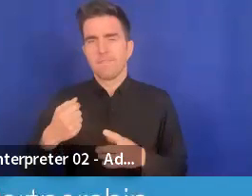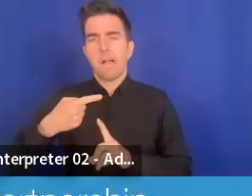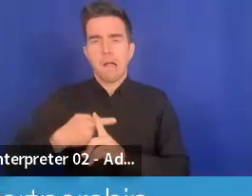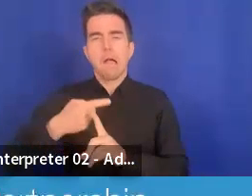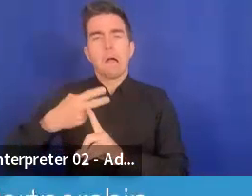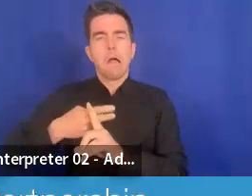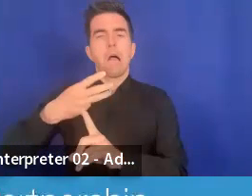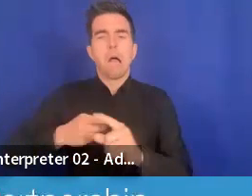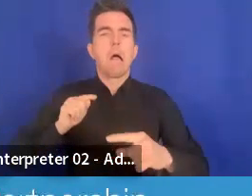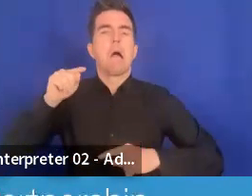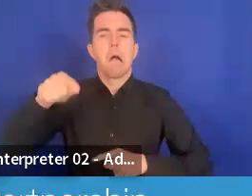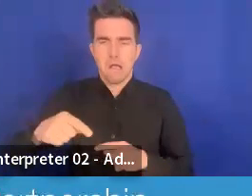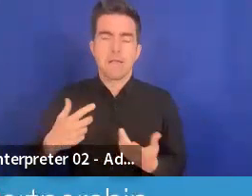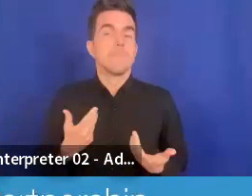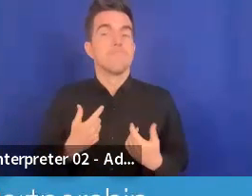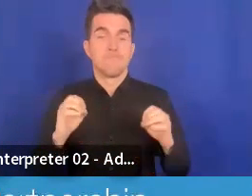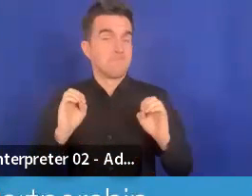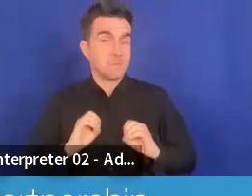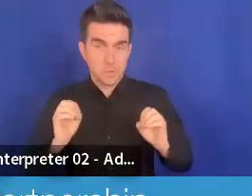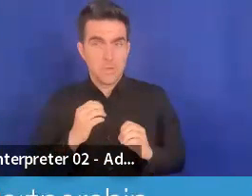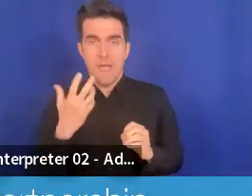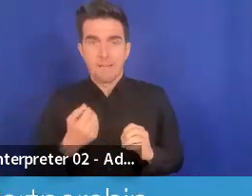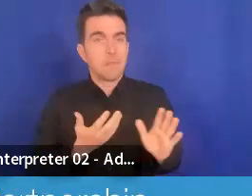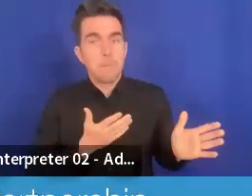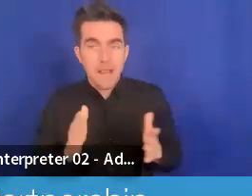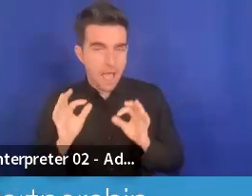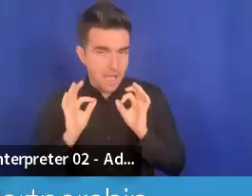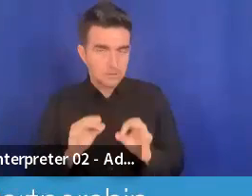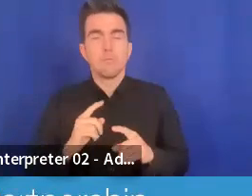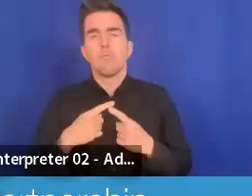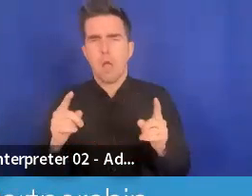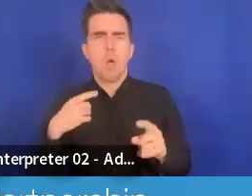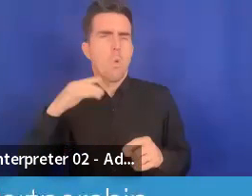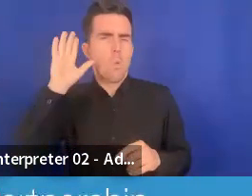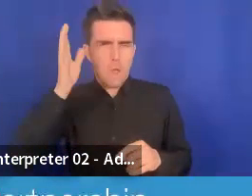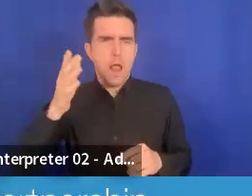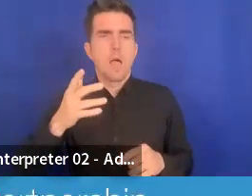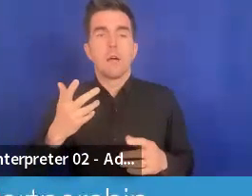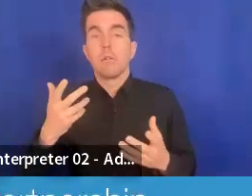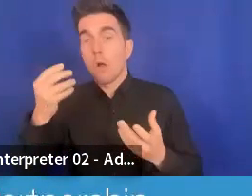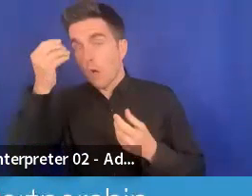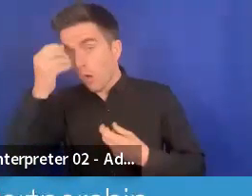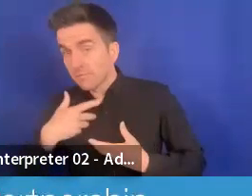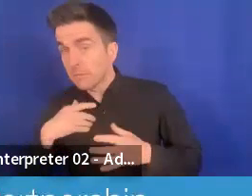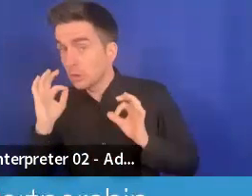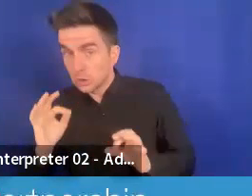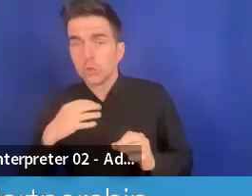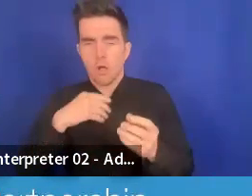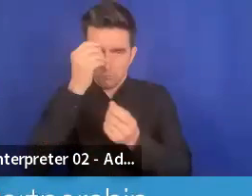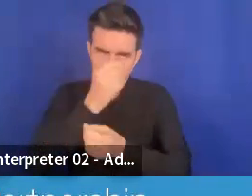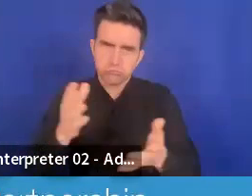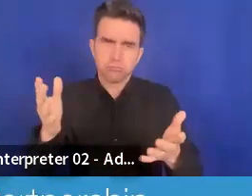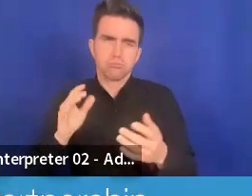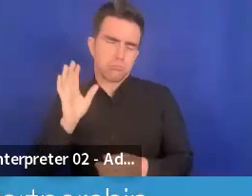we will share the information as well when those plans are being developed or when they're